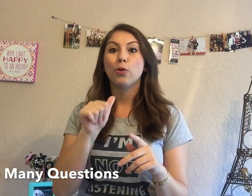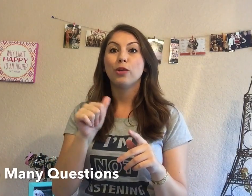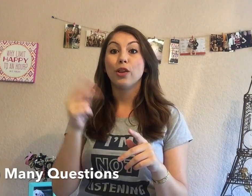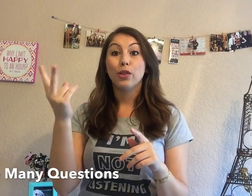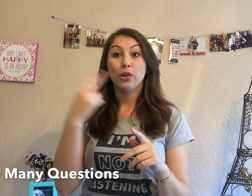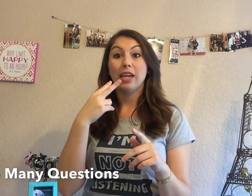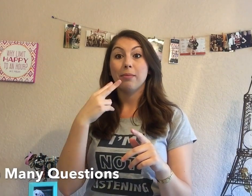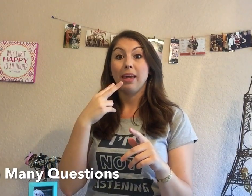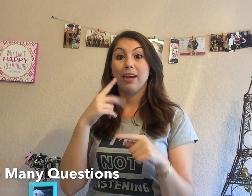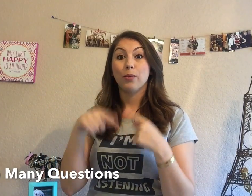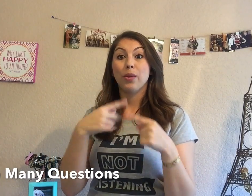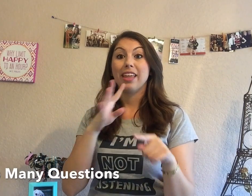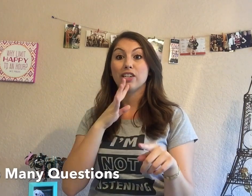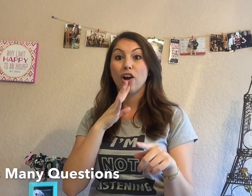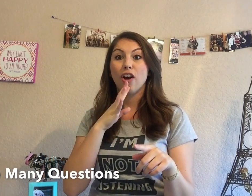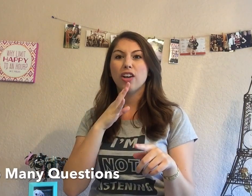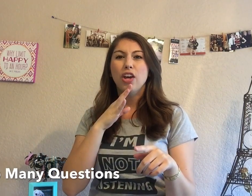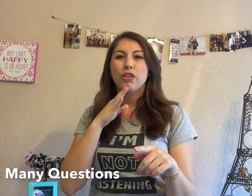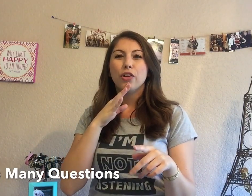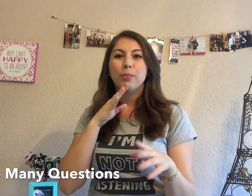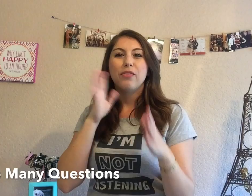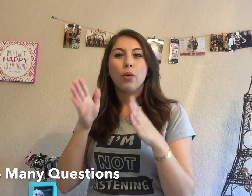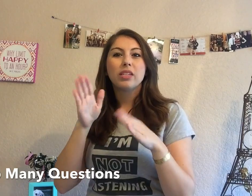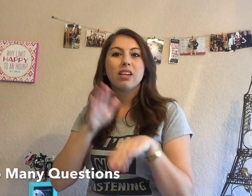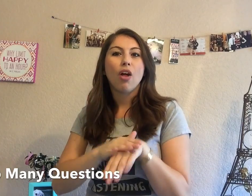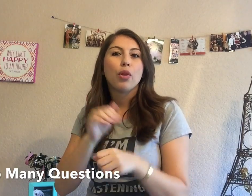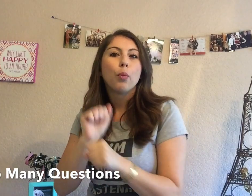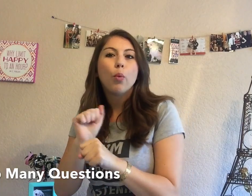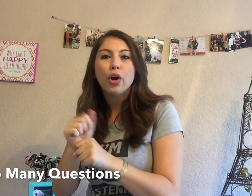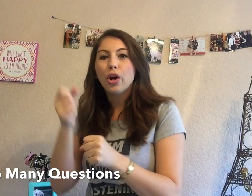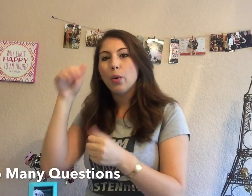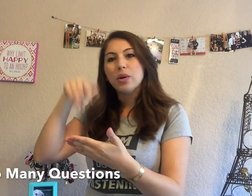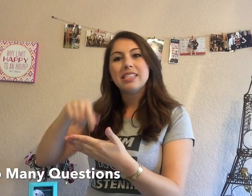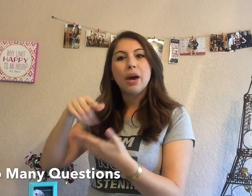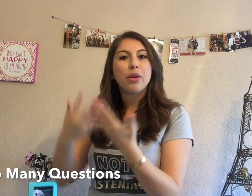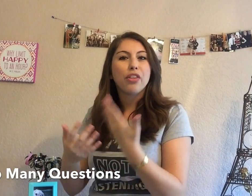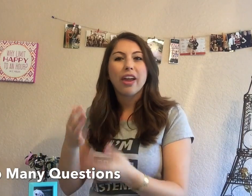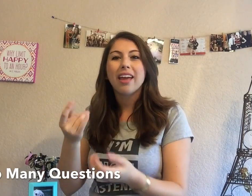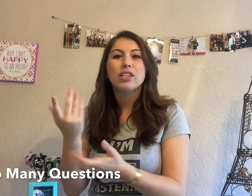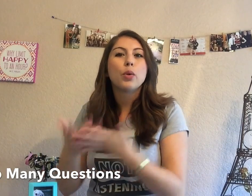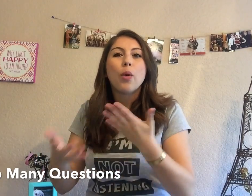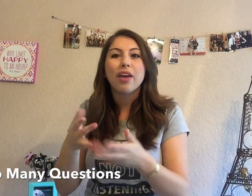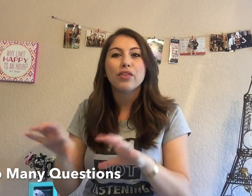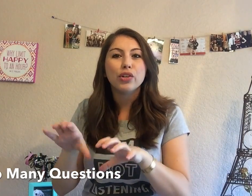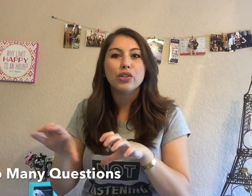look at me when they talk. They'll be focusing on their work, looking down at their hands, or whatever they're doing,